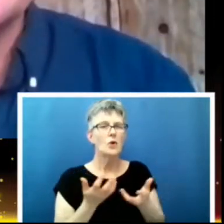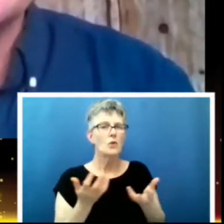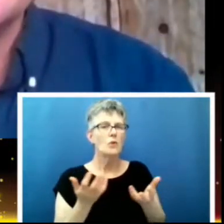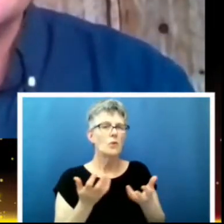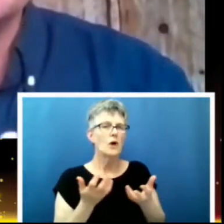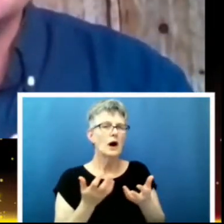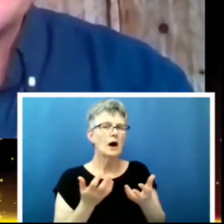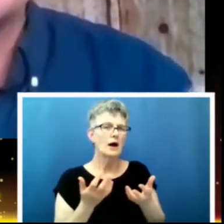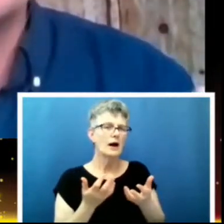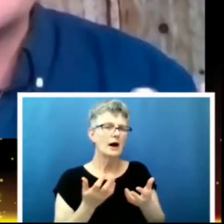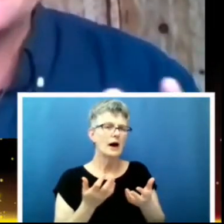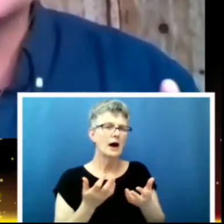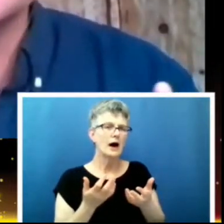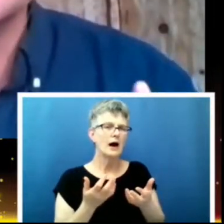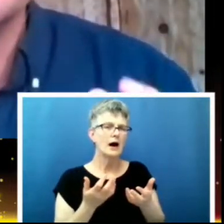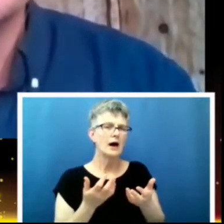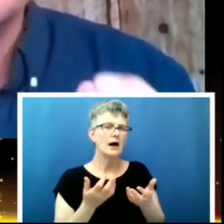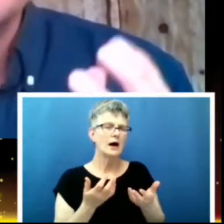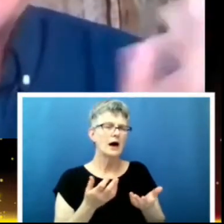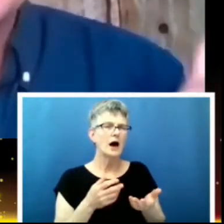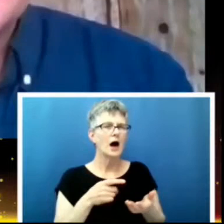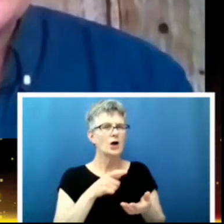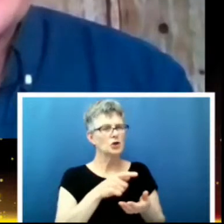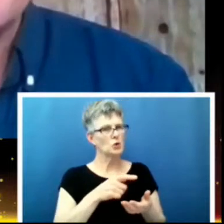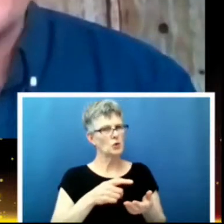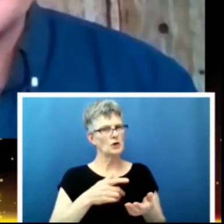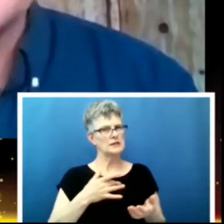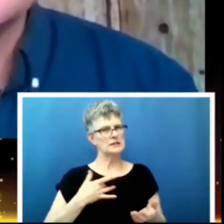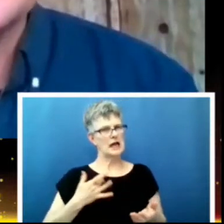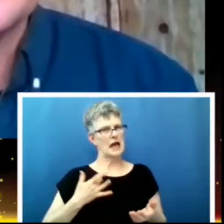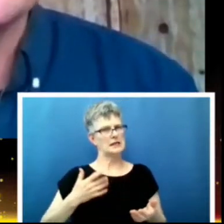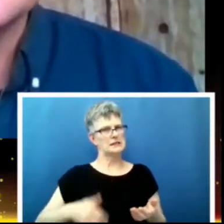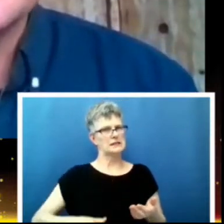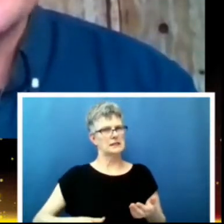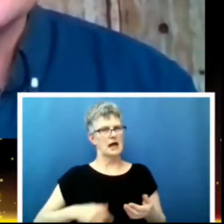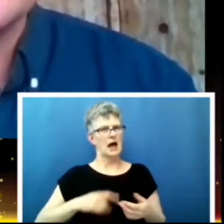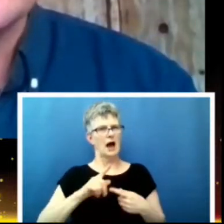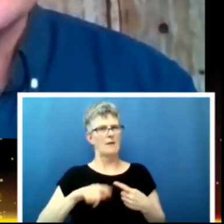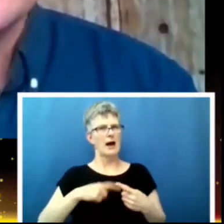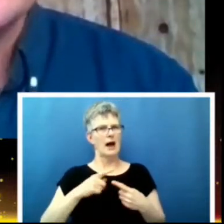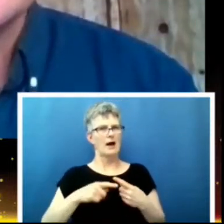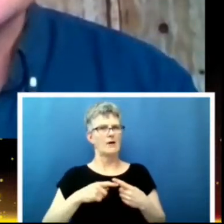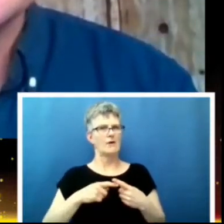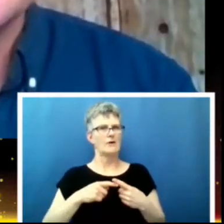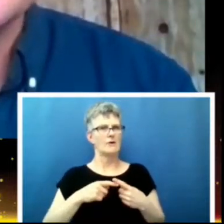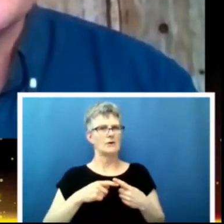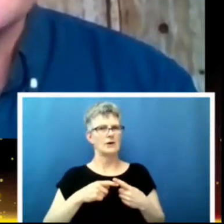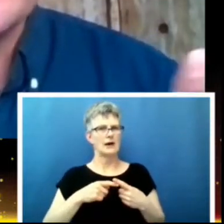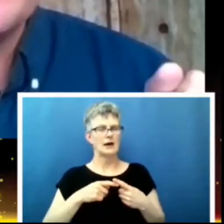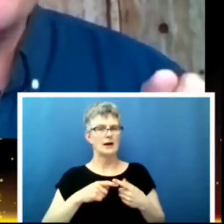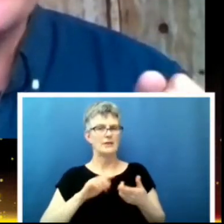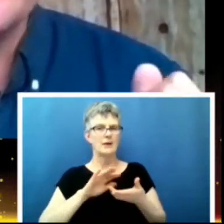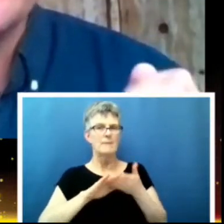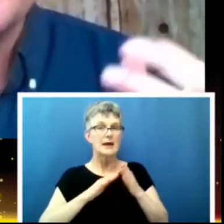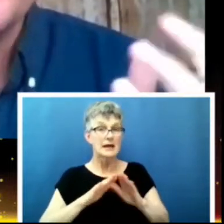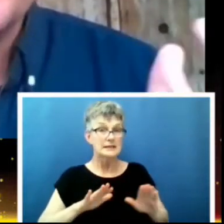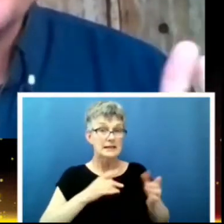in our interaction and as our kind of minds stretch out to connect with the listeners wherever they may be.